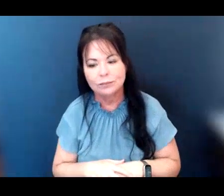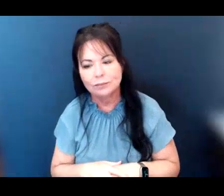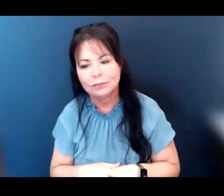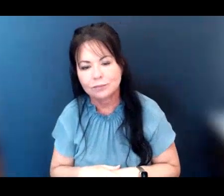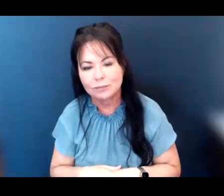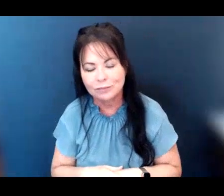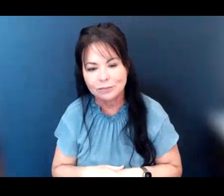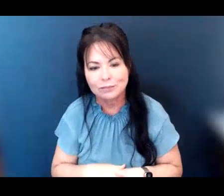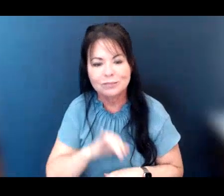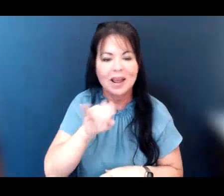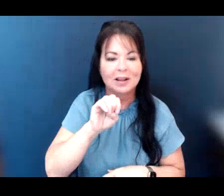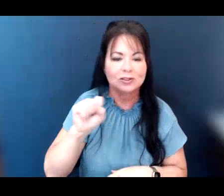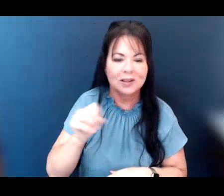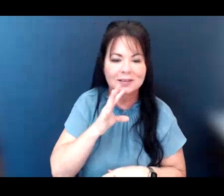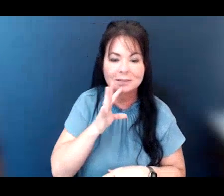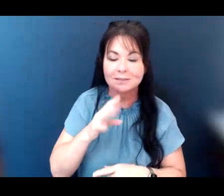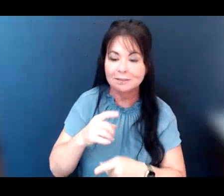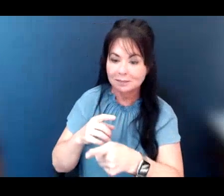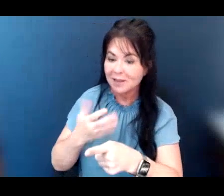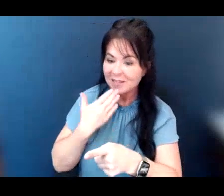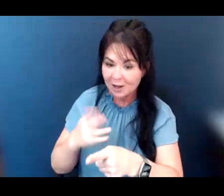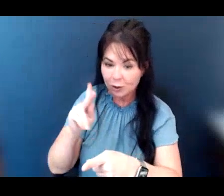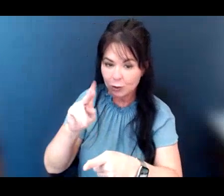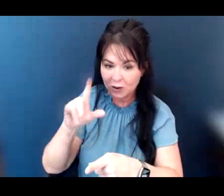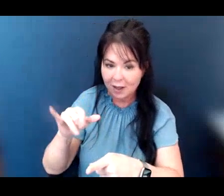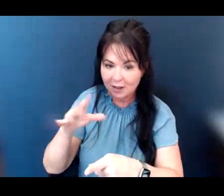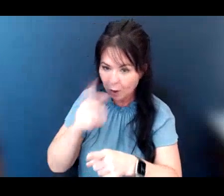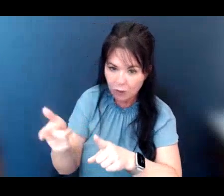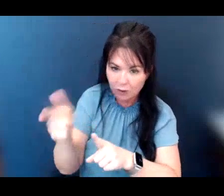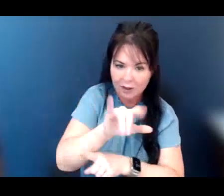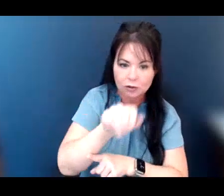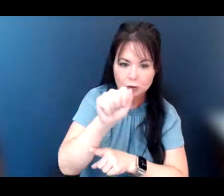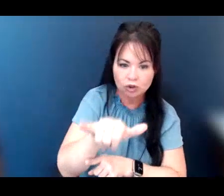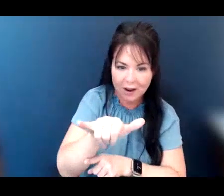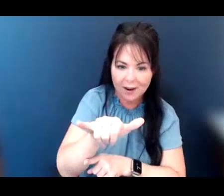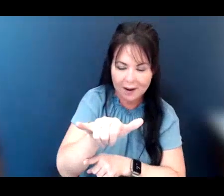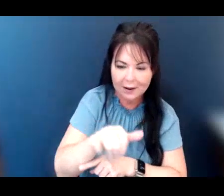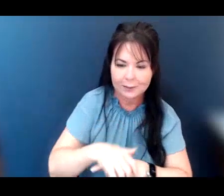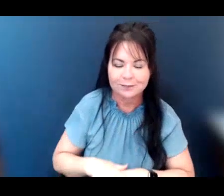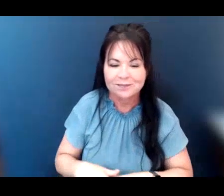And I'll pass it off to Jay. Anything to add there? Thank you. This is Jay speaking.